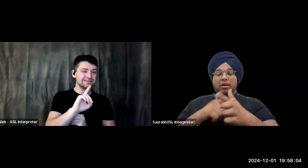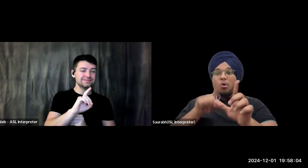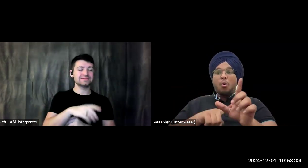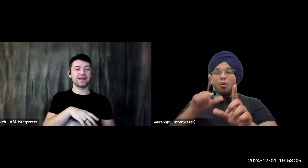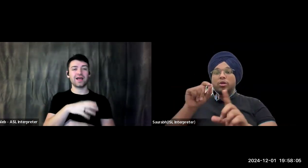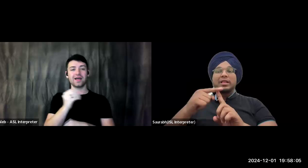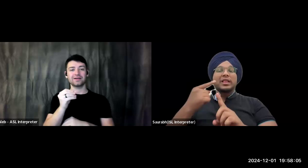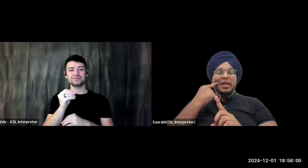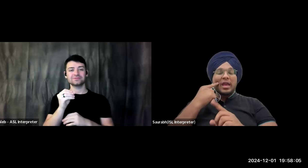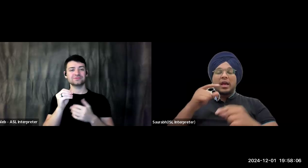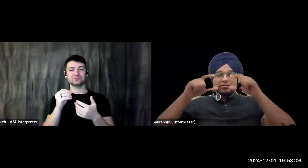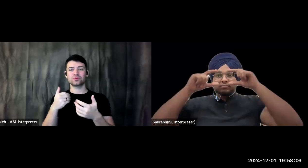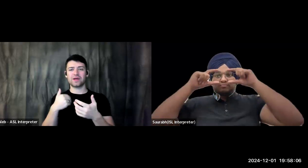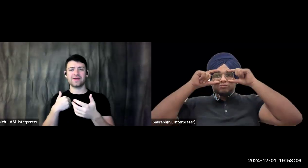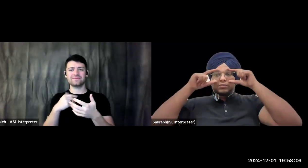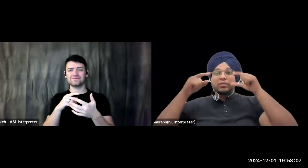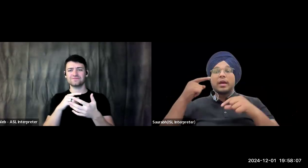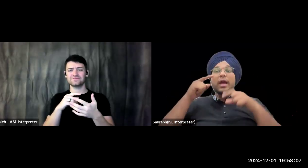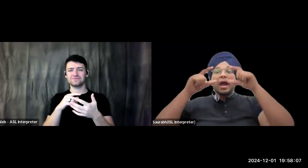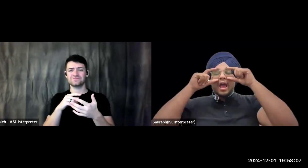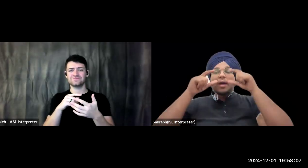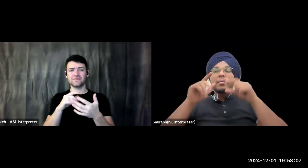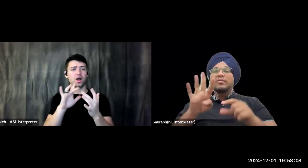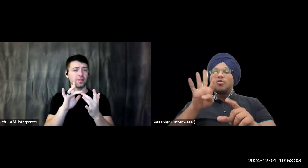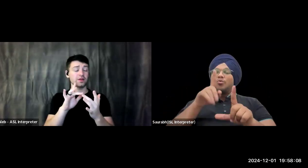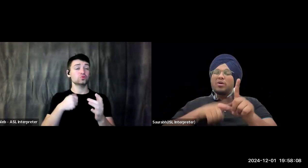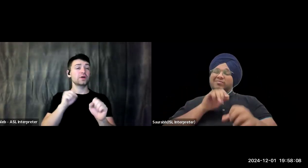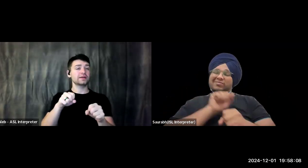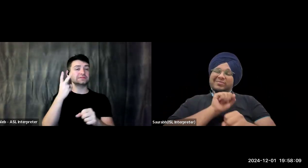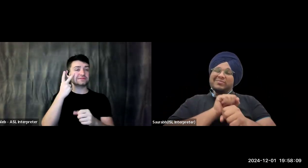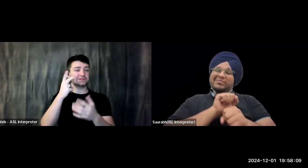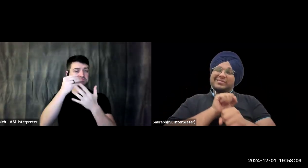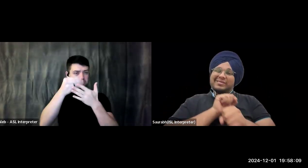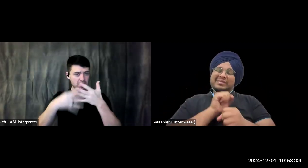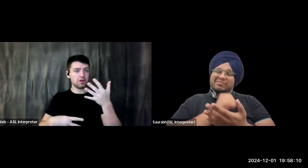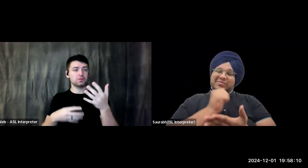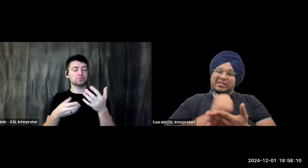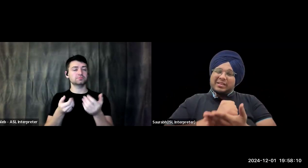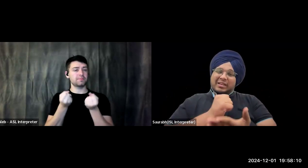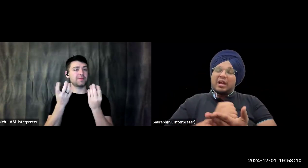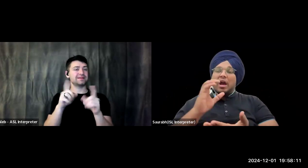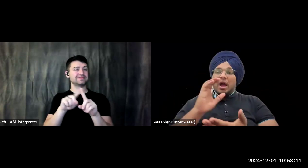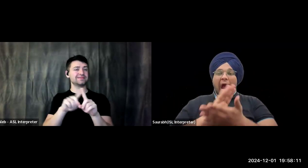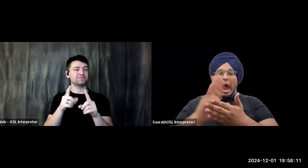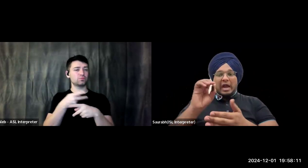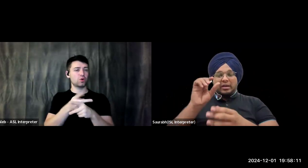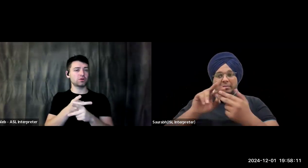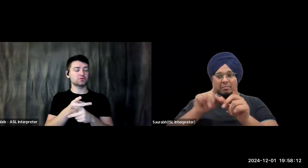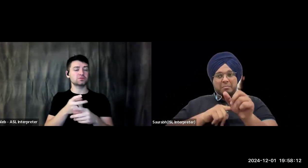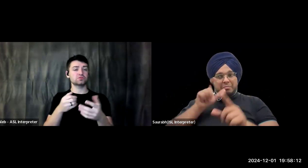which recently after four years of hard work Hunny has developed.